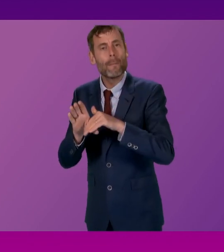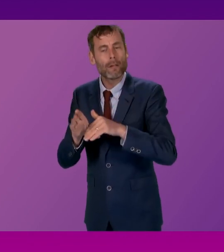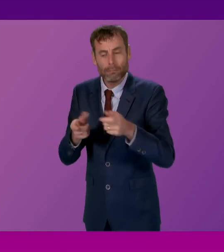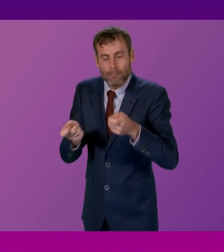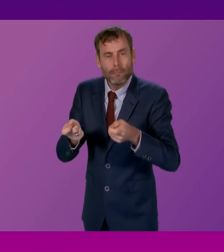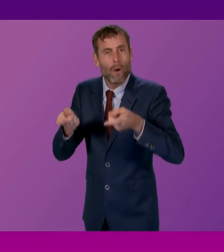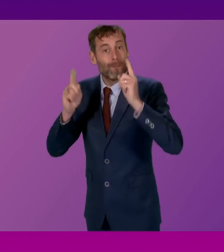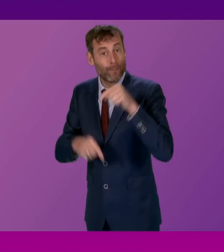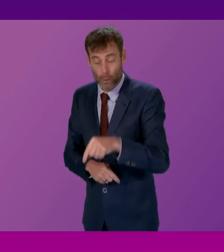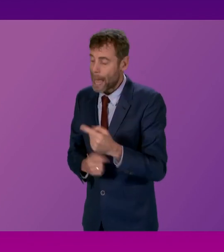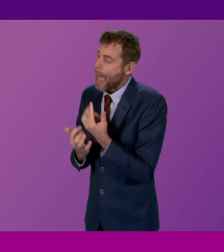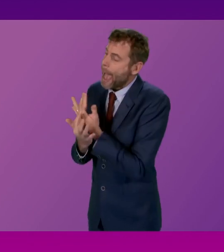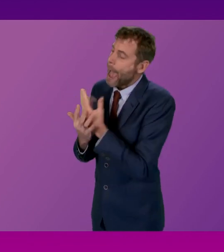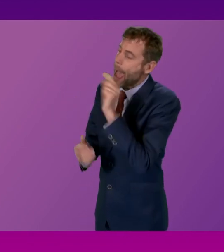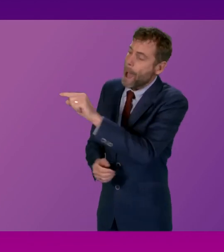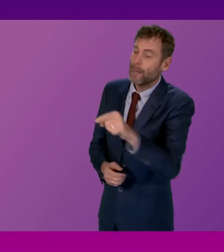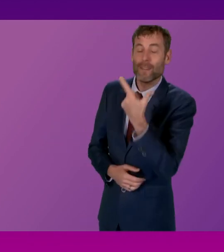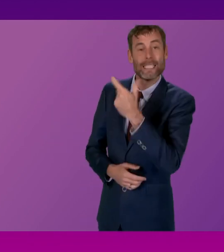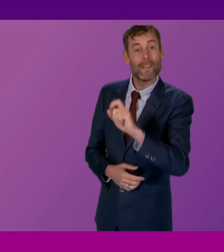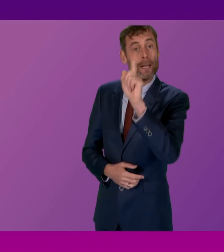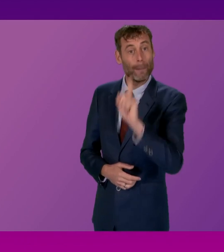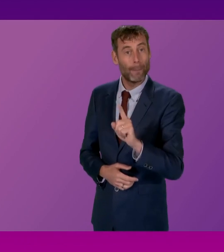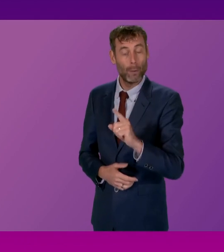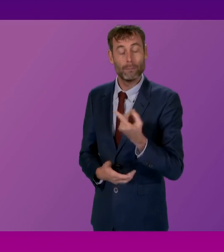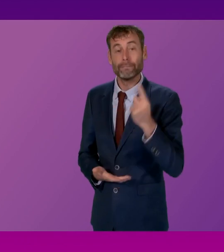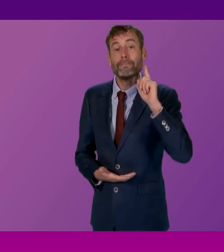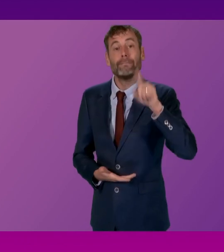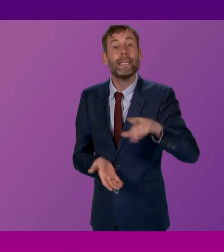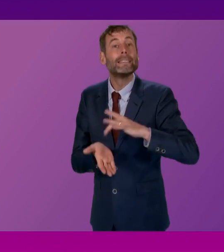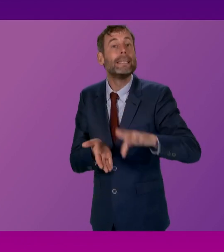to comply with the do not destroy notice and how many have deleted messages?